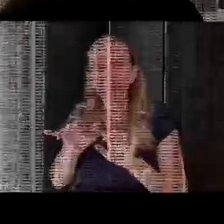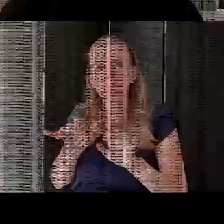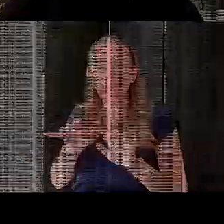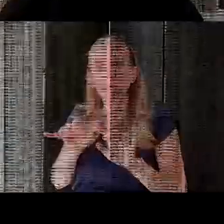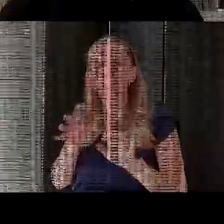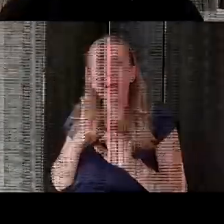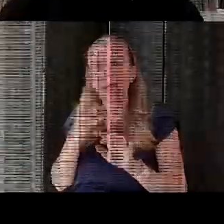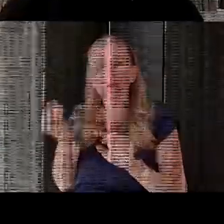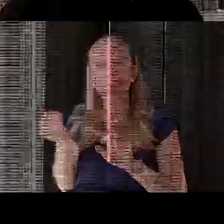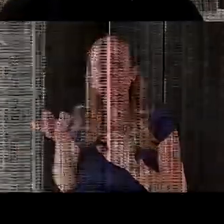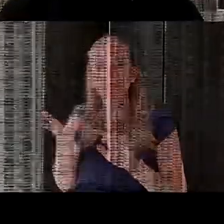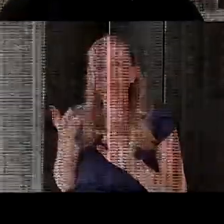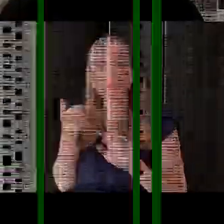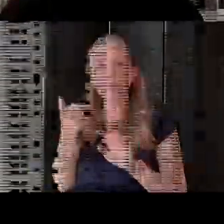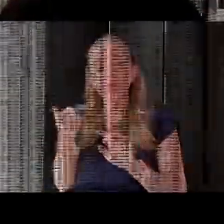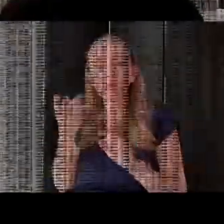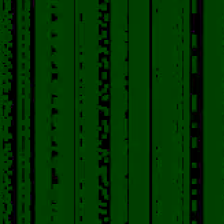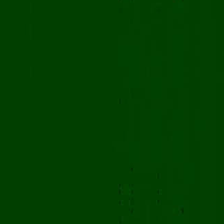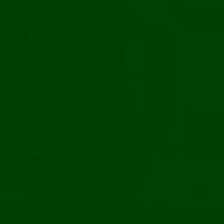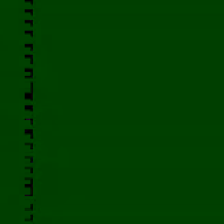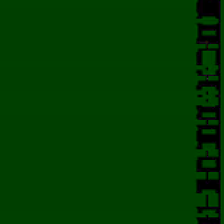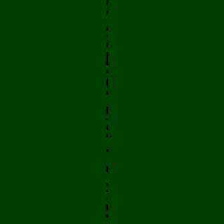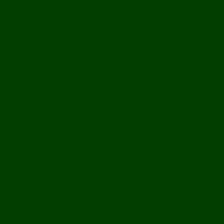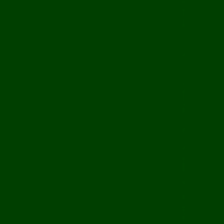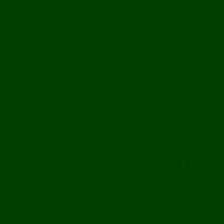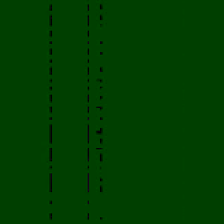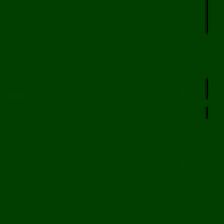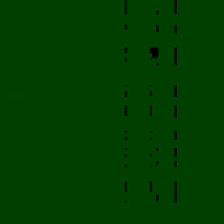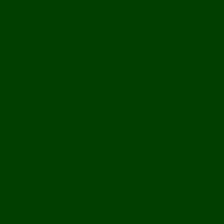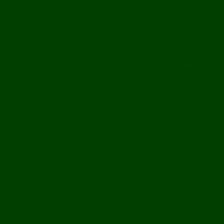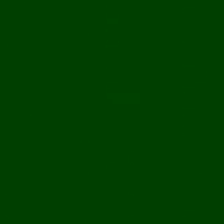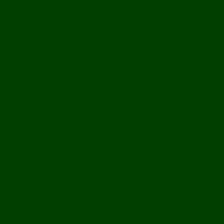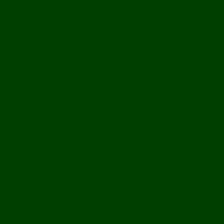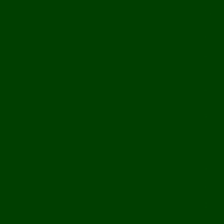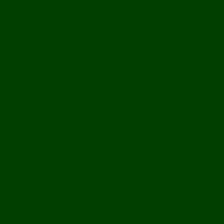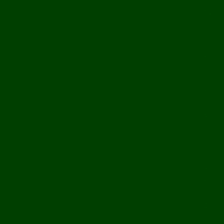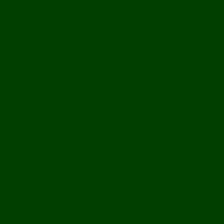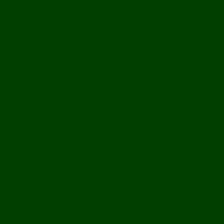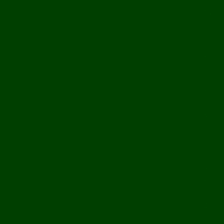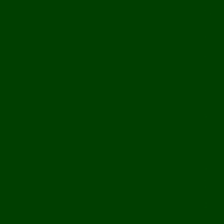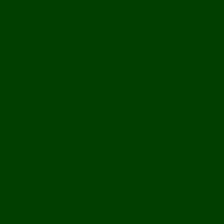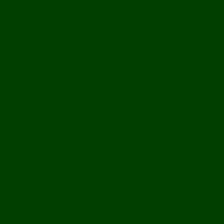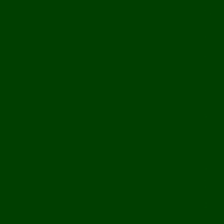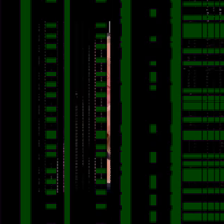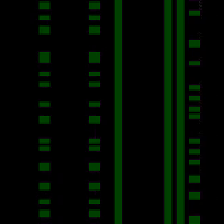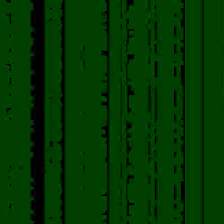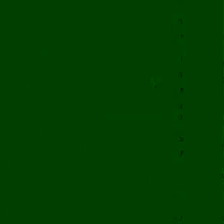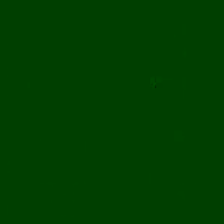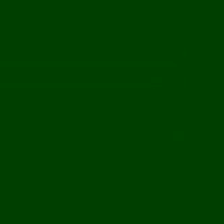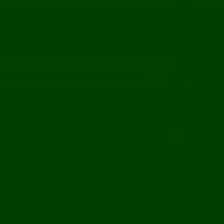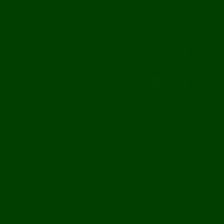and you don't know if it's the right password or not -- it just creates more that cognitive load